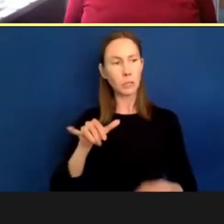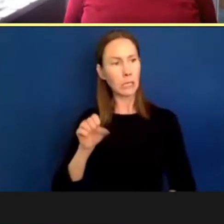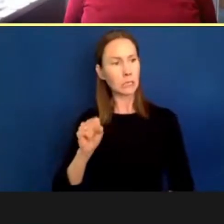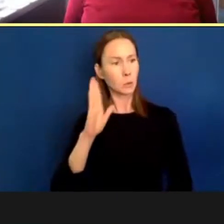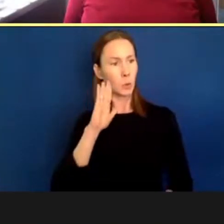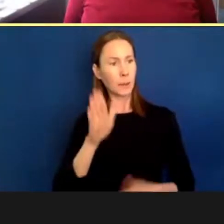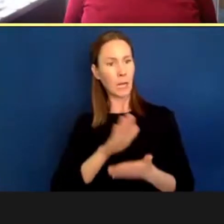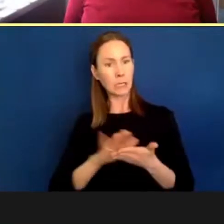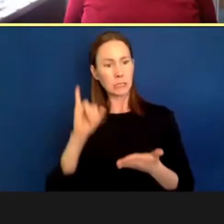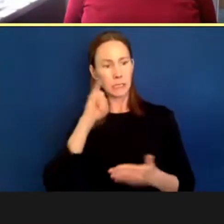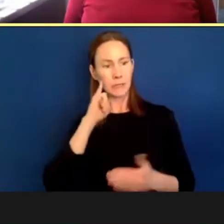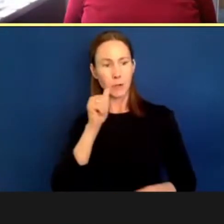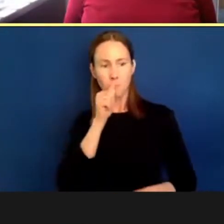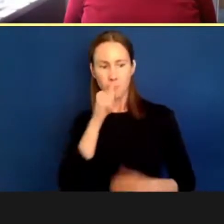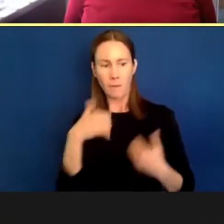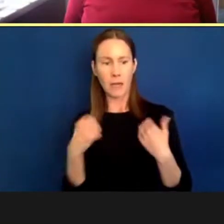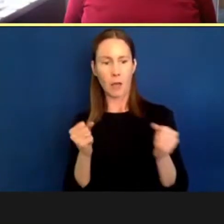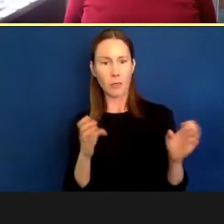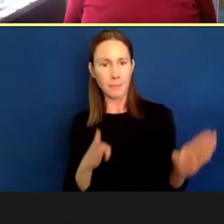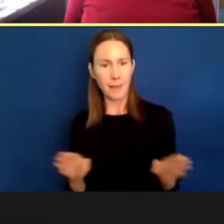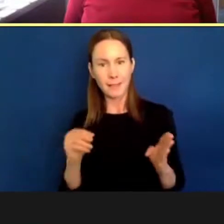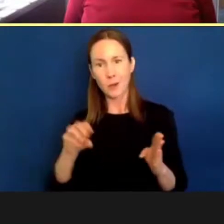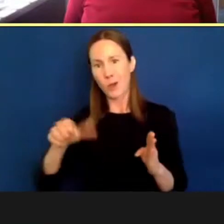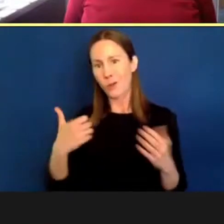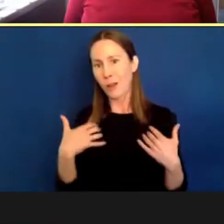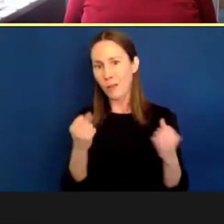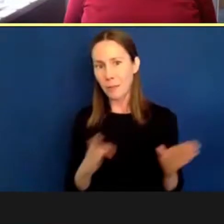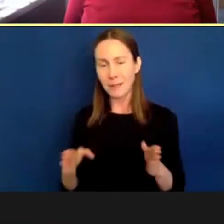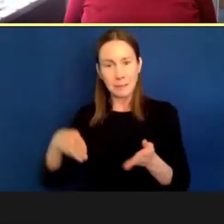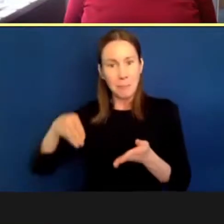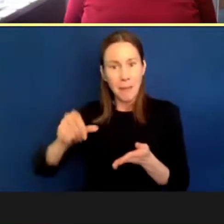private health plans and other health plans paid for long-term services and supports.